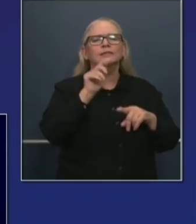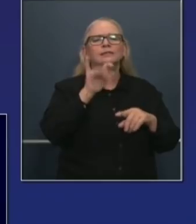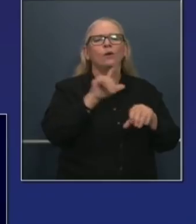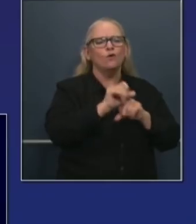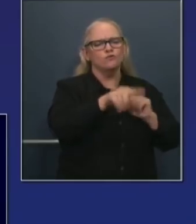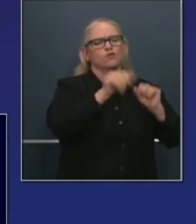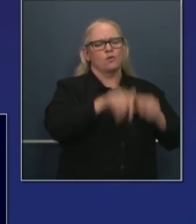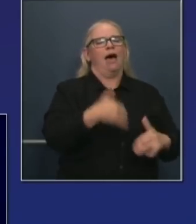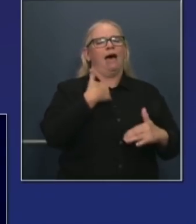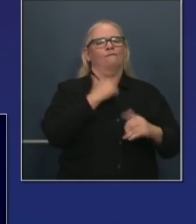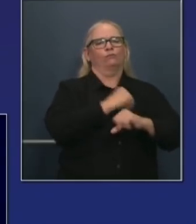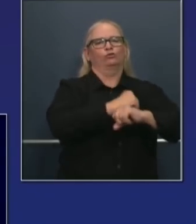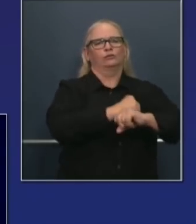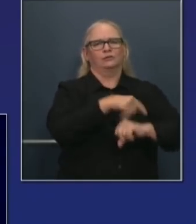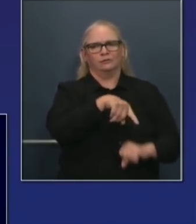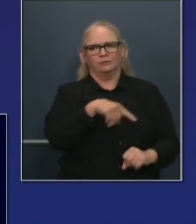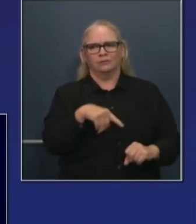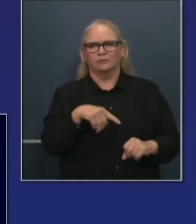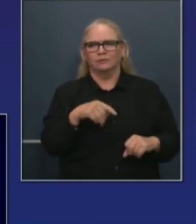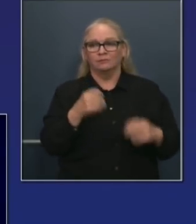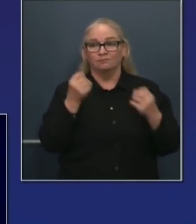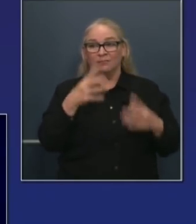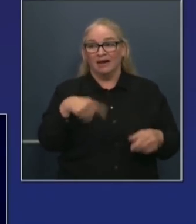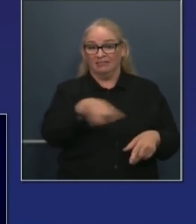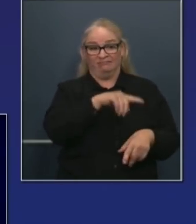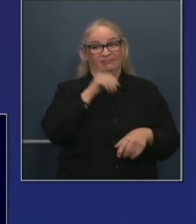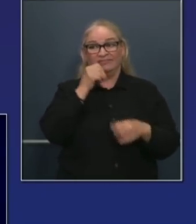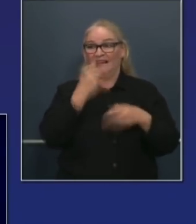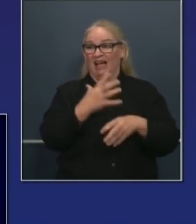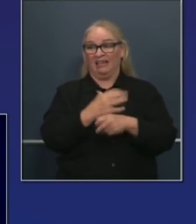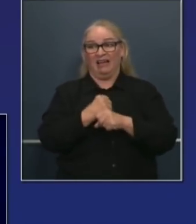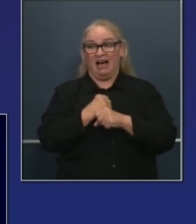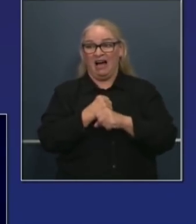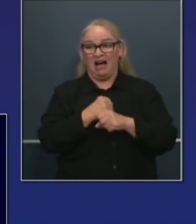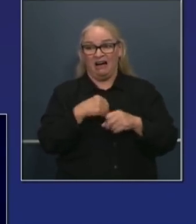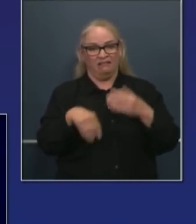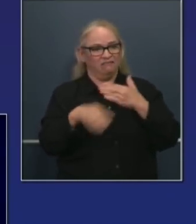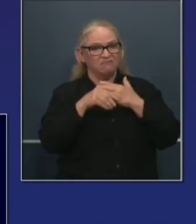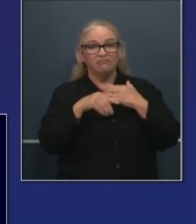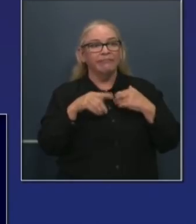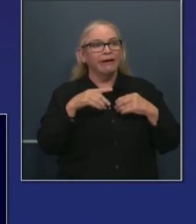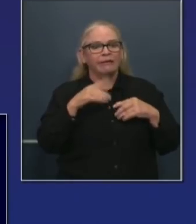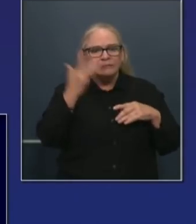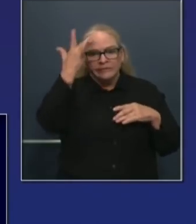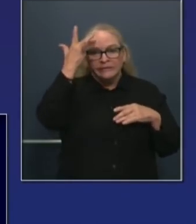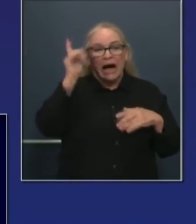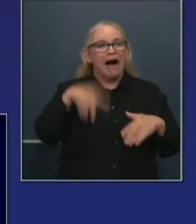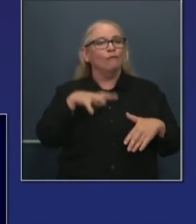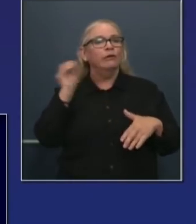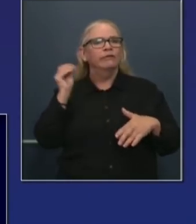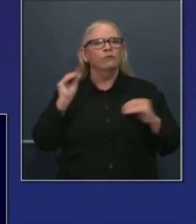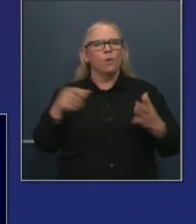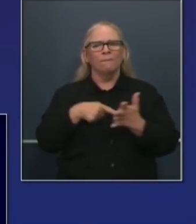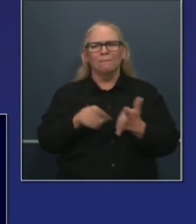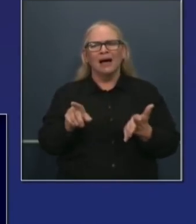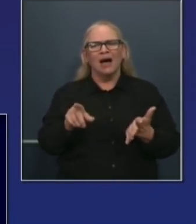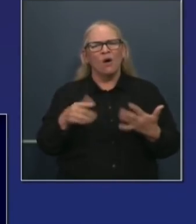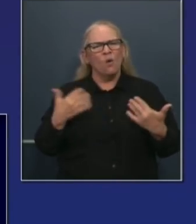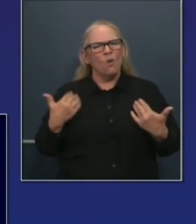THAT HAS BEEN INTRODUCED AND IT RELATES TO WORKERS COMP AND PAID SICK LEAVE FILLING IN THOSE GAPS THAT WERE NOT PROVIDED BY THE FEDERAL GOVERNMENT. WE'RE ALSO GOING TO BE A BIT